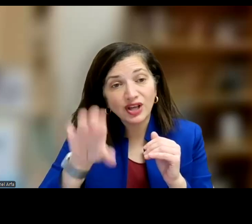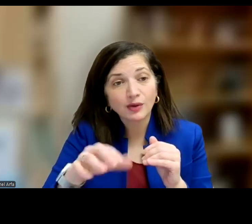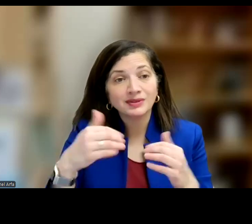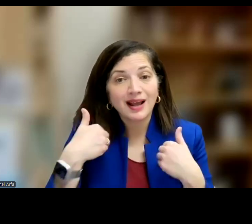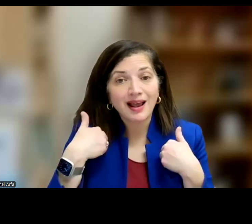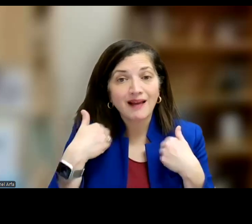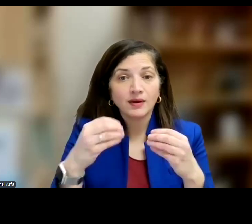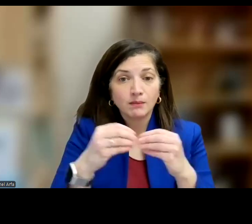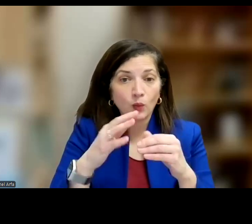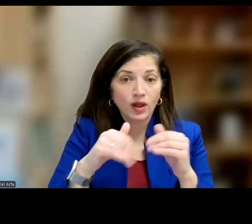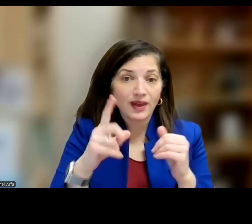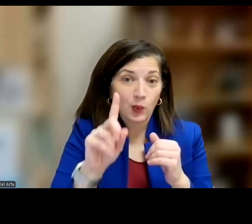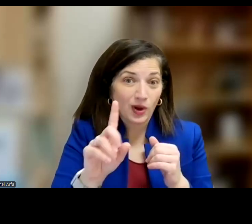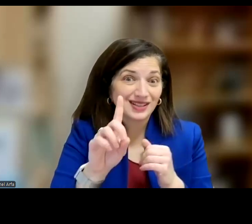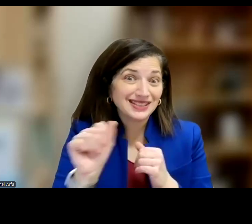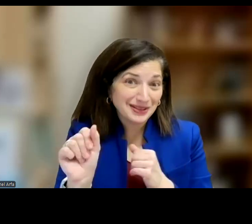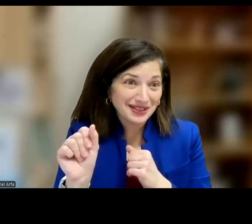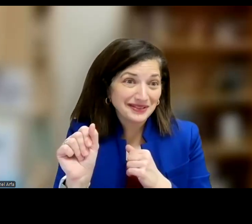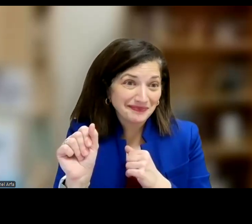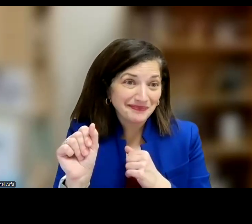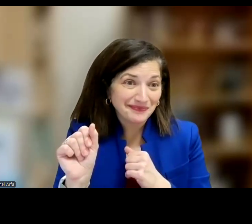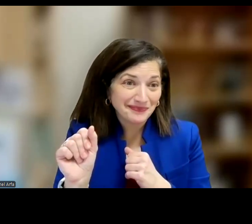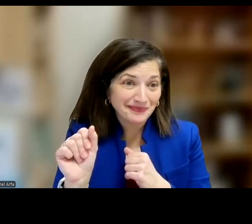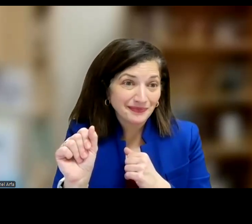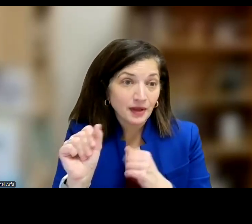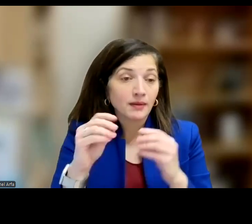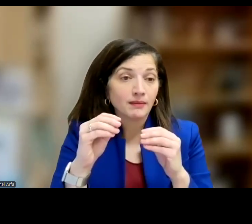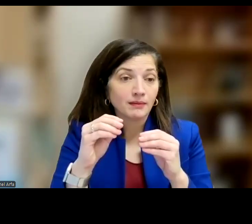13:05:05 than 8% of adults in Chicago 13:05:07 have a disability that affects